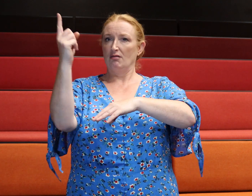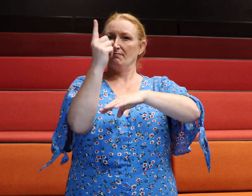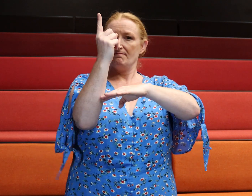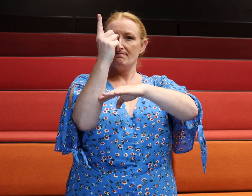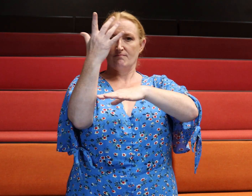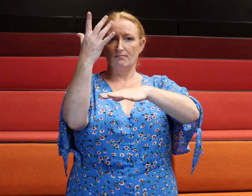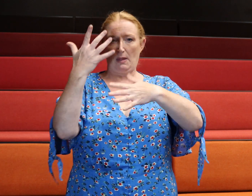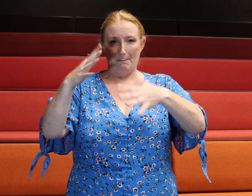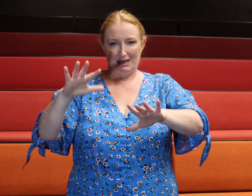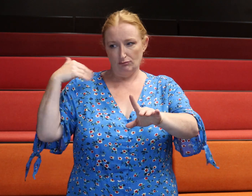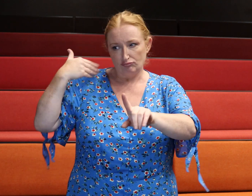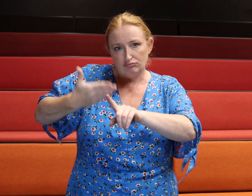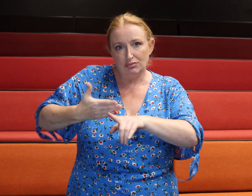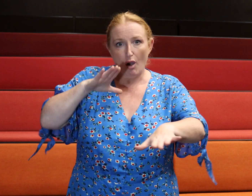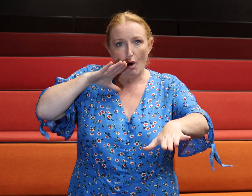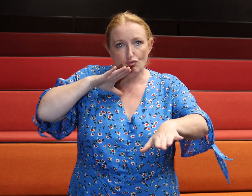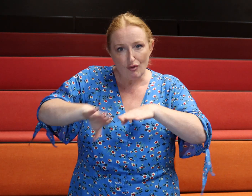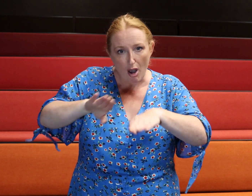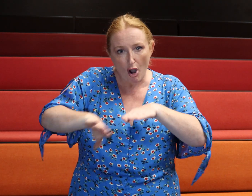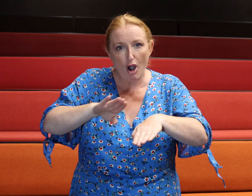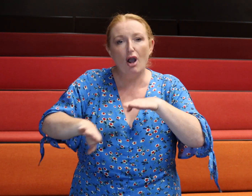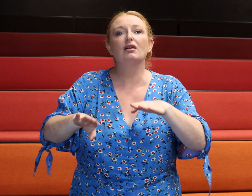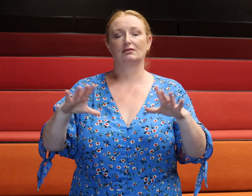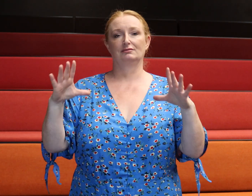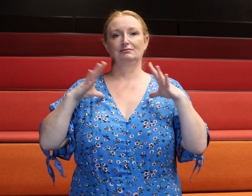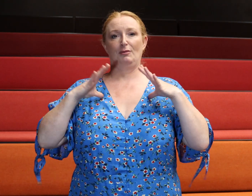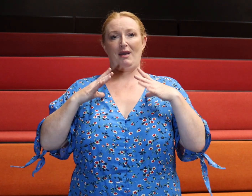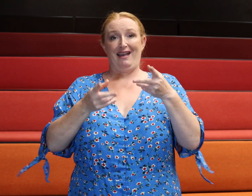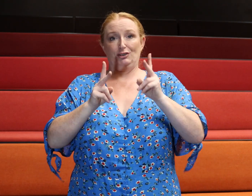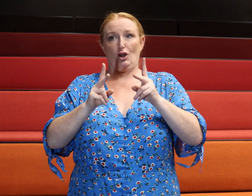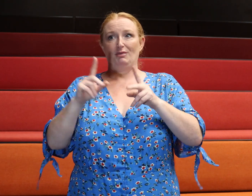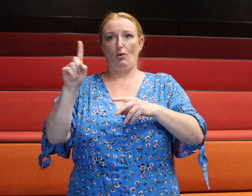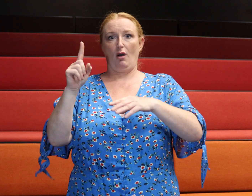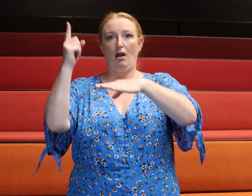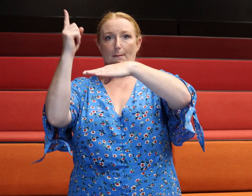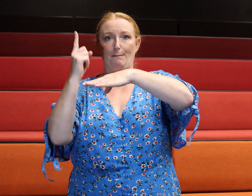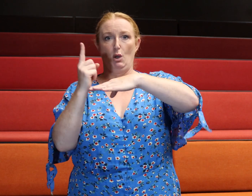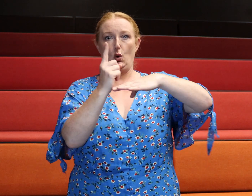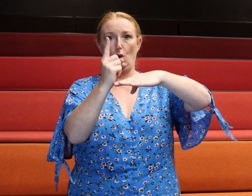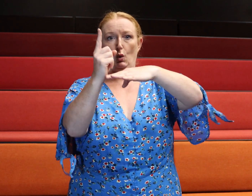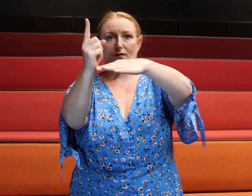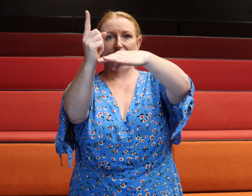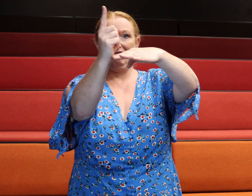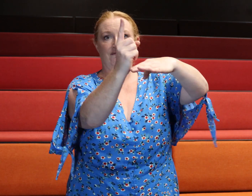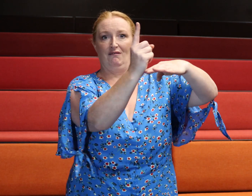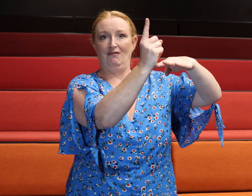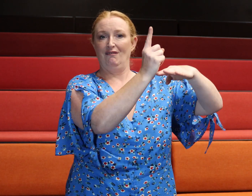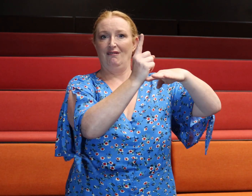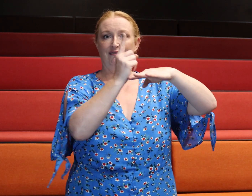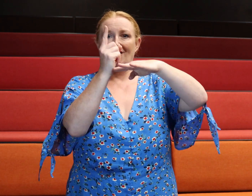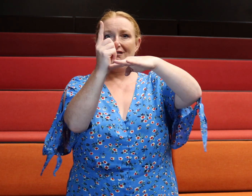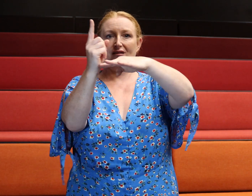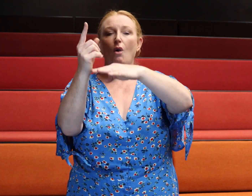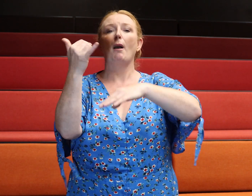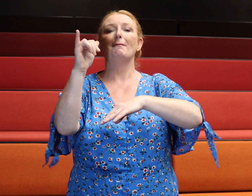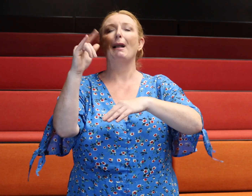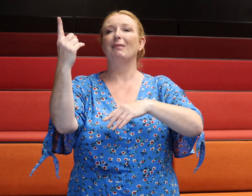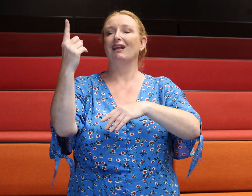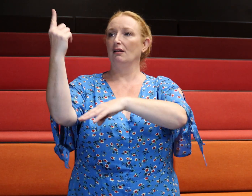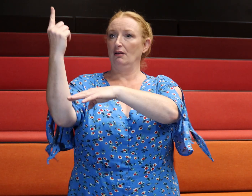rehearse an interpreter into a performance. And so they will move around the stage with actors, or they might be certain spaces